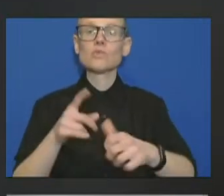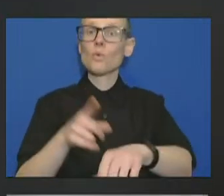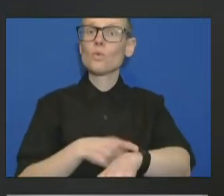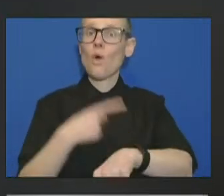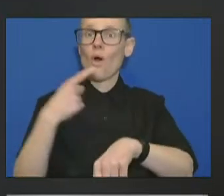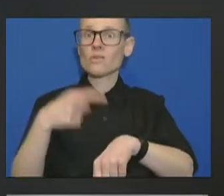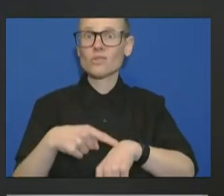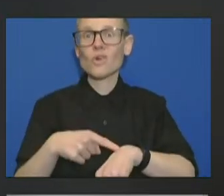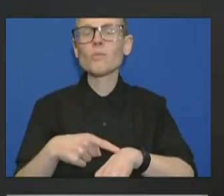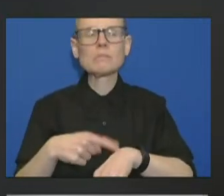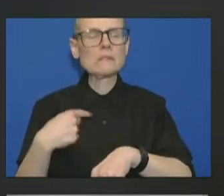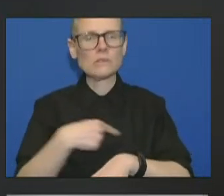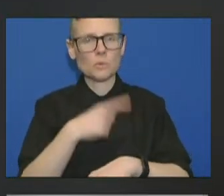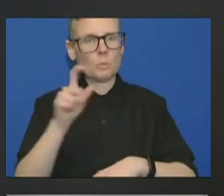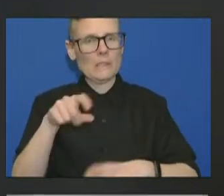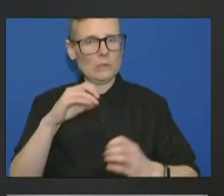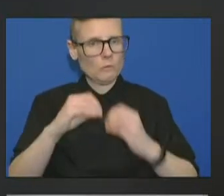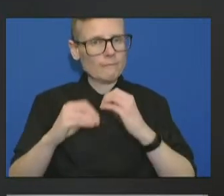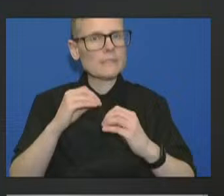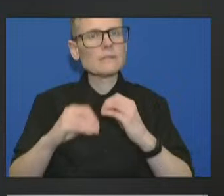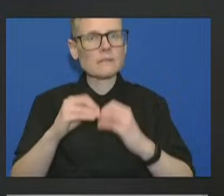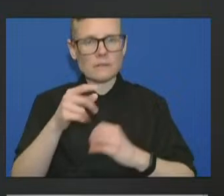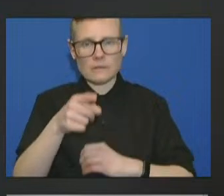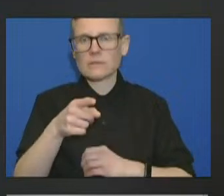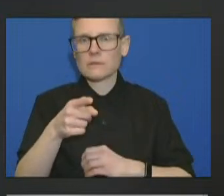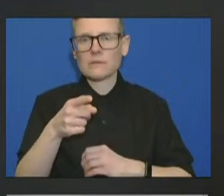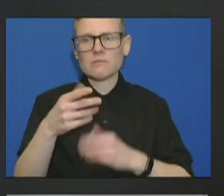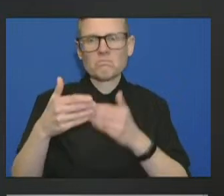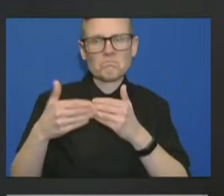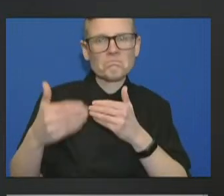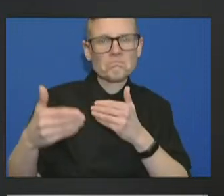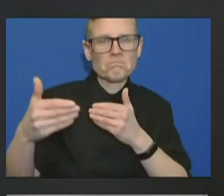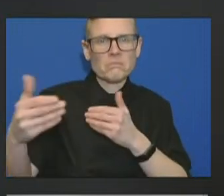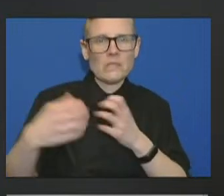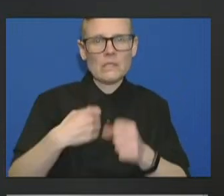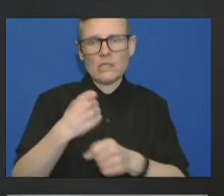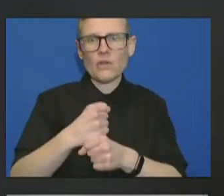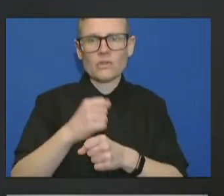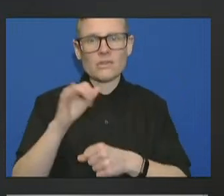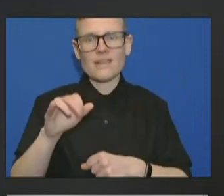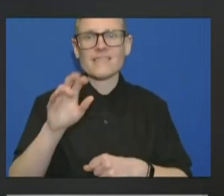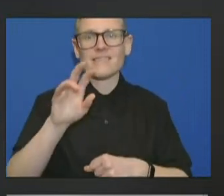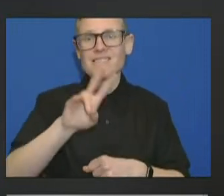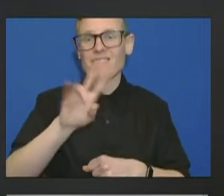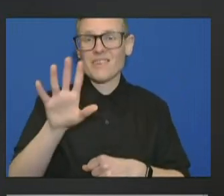two places, which you can't do. So long term, we really do need